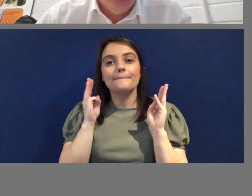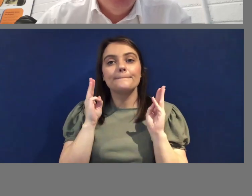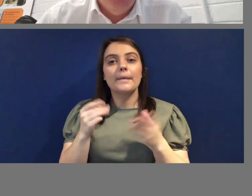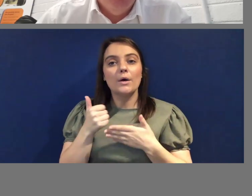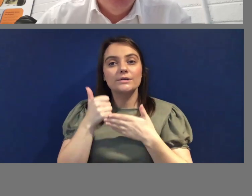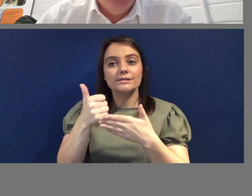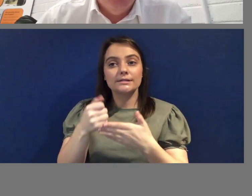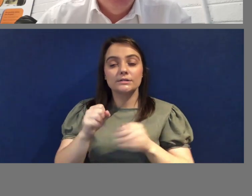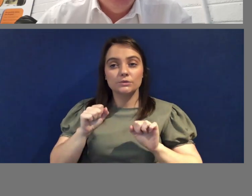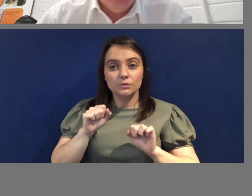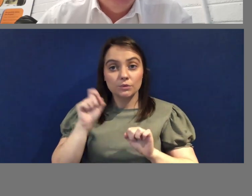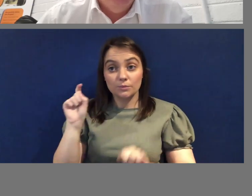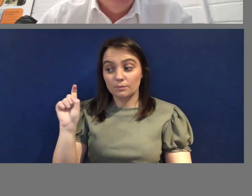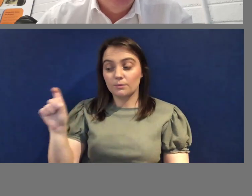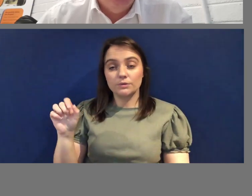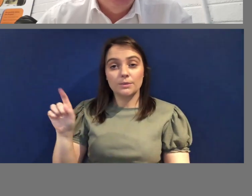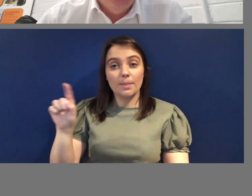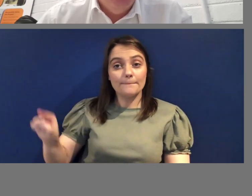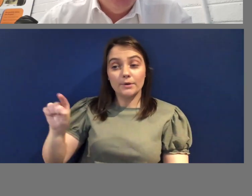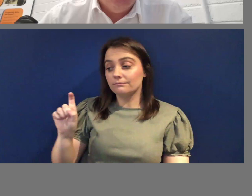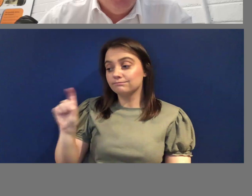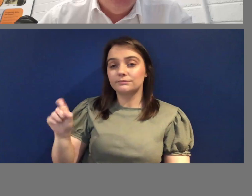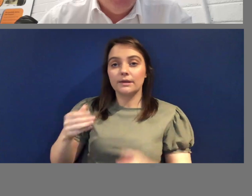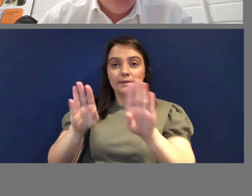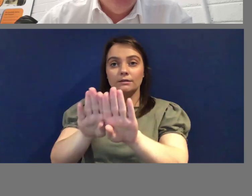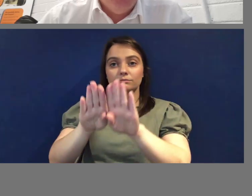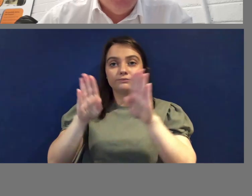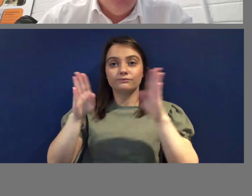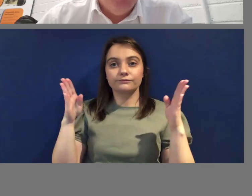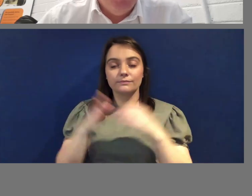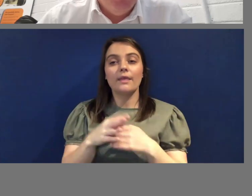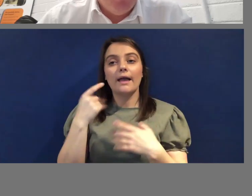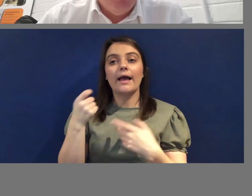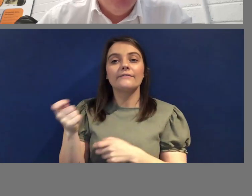push the button here and the doors open you've got can detection and you can see on the bottom